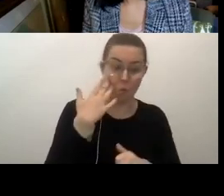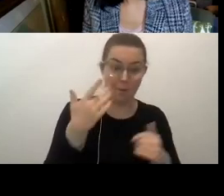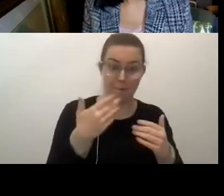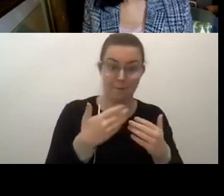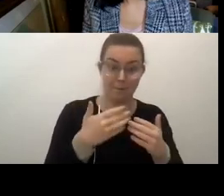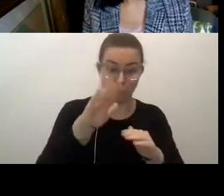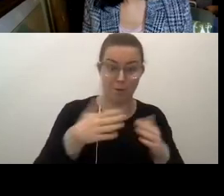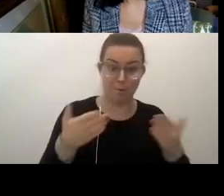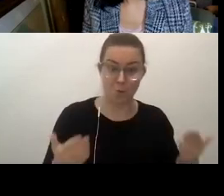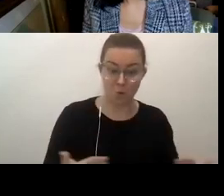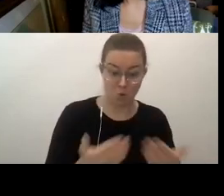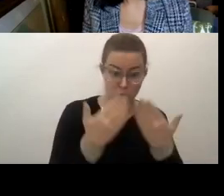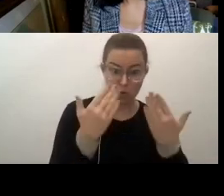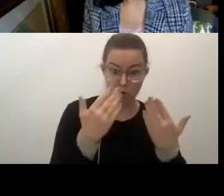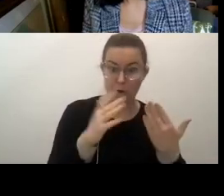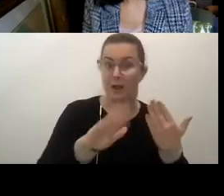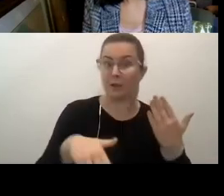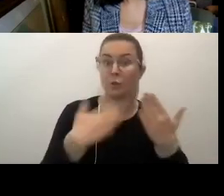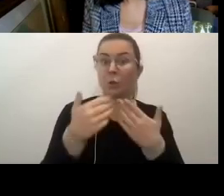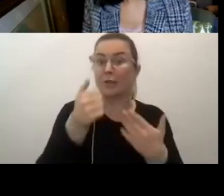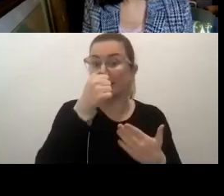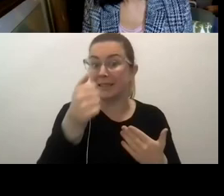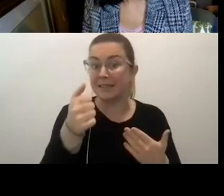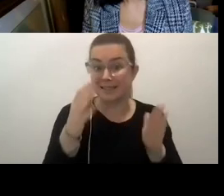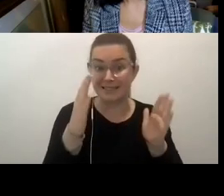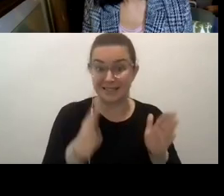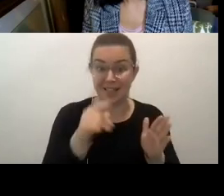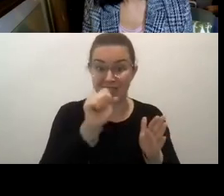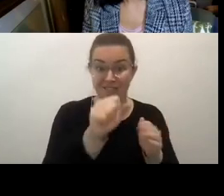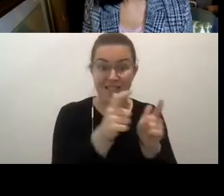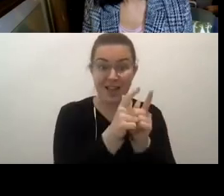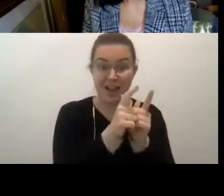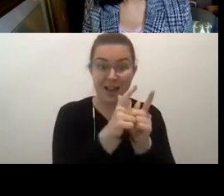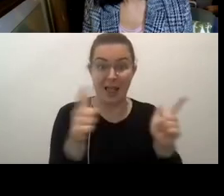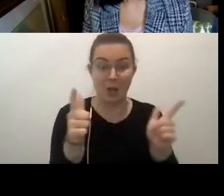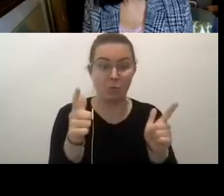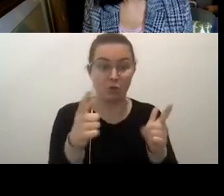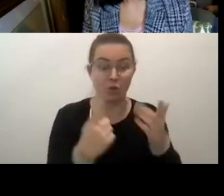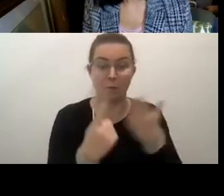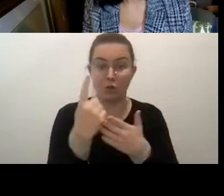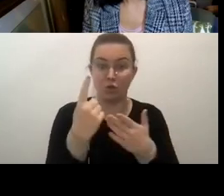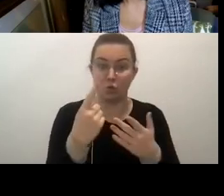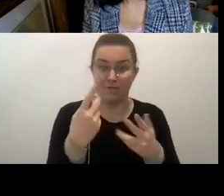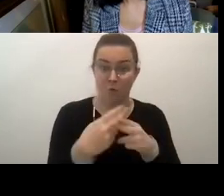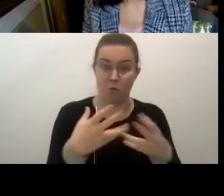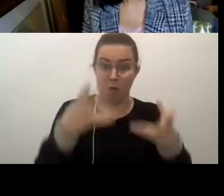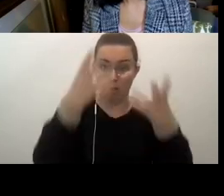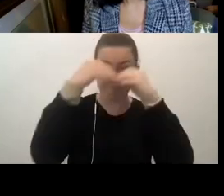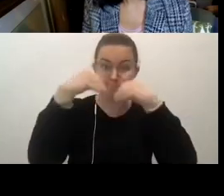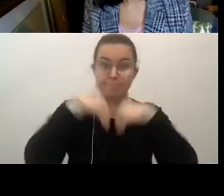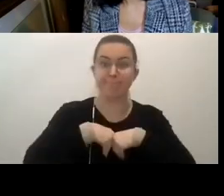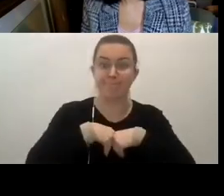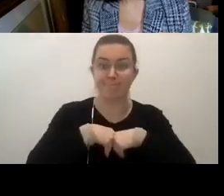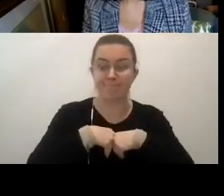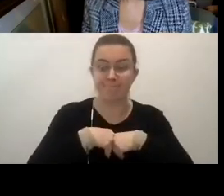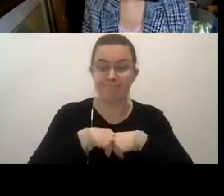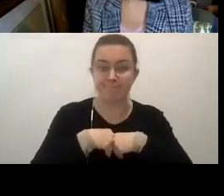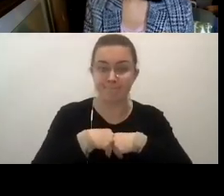the way up to about six, is when the language ability is learnt. That's when you're able to develop a language skill.